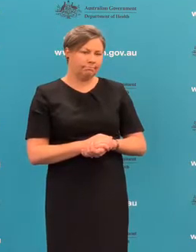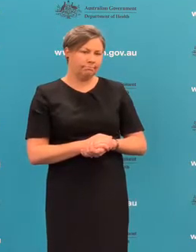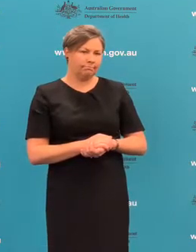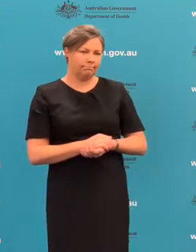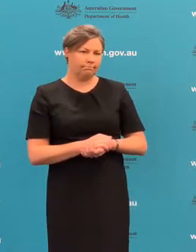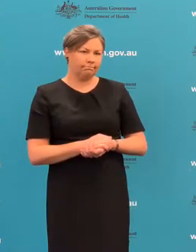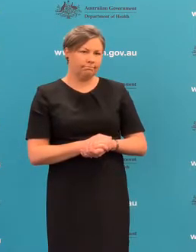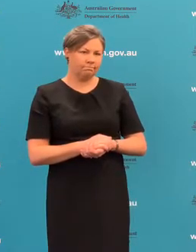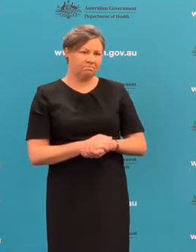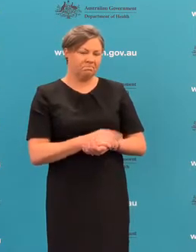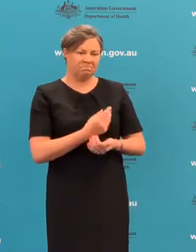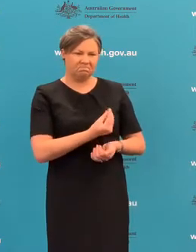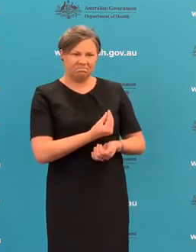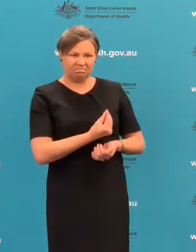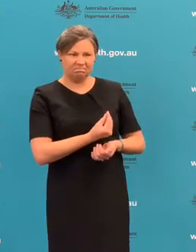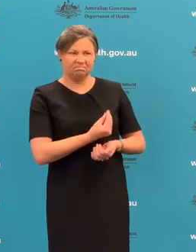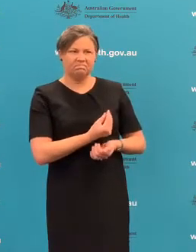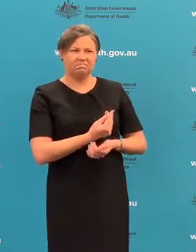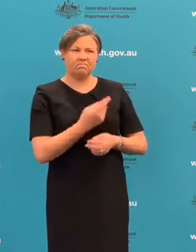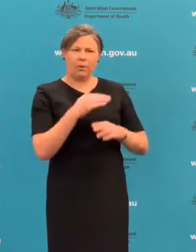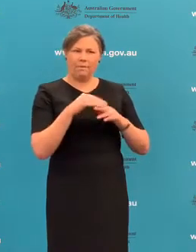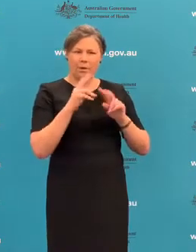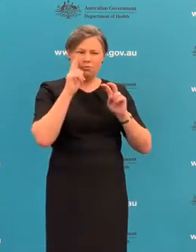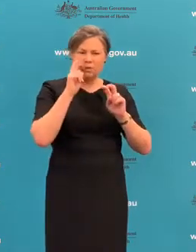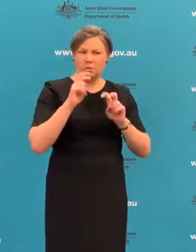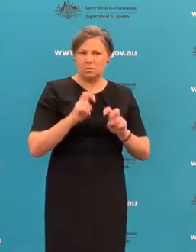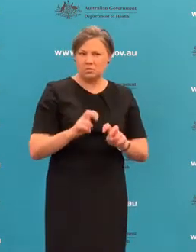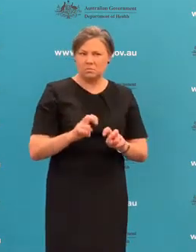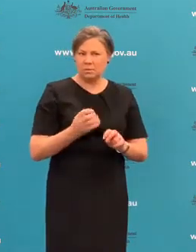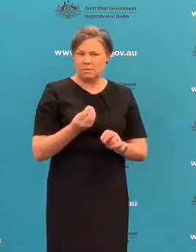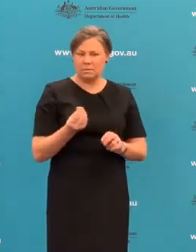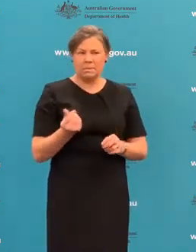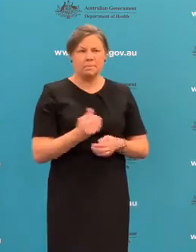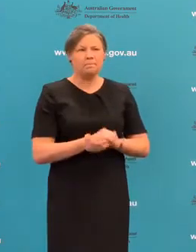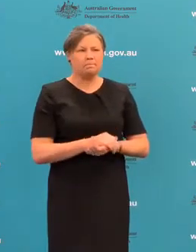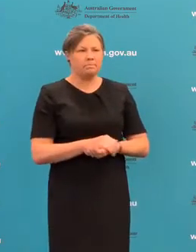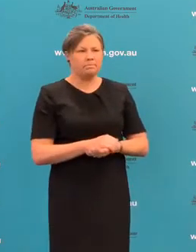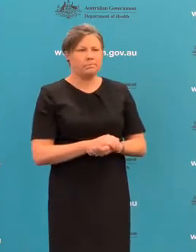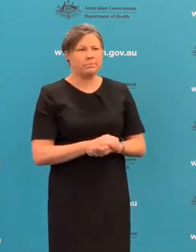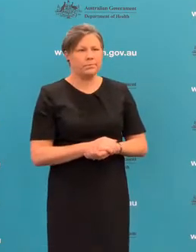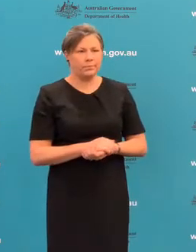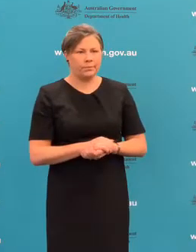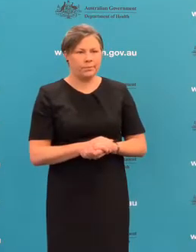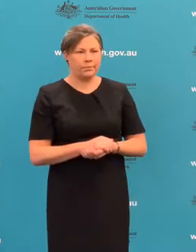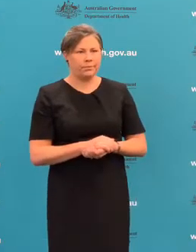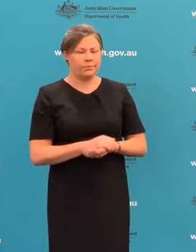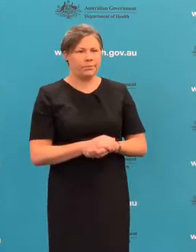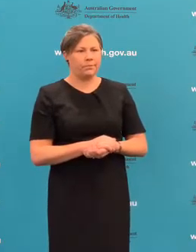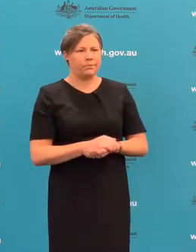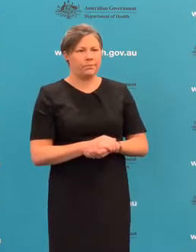through this, are we doing any research in terms of the longer term impacts on their health and what is that showing?